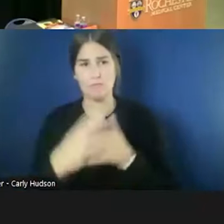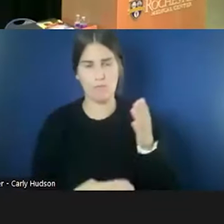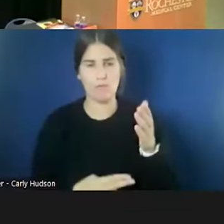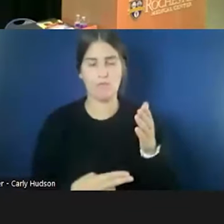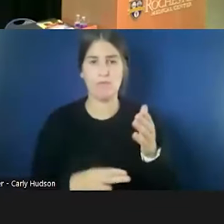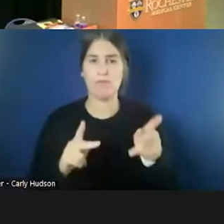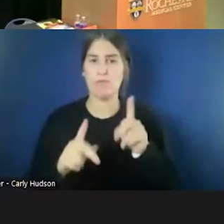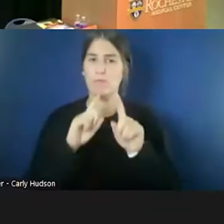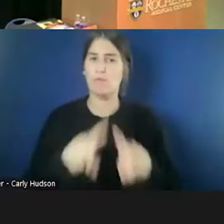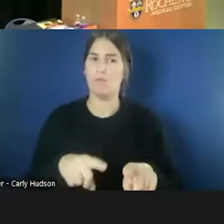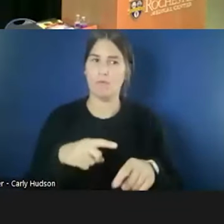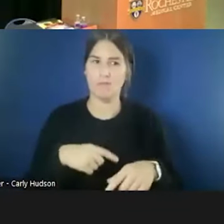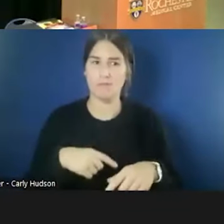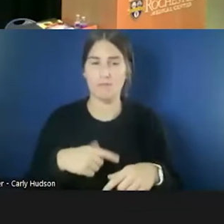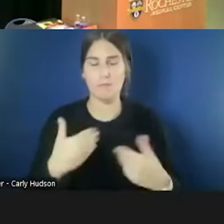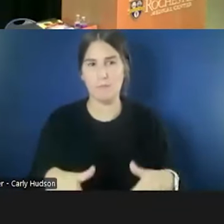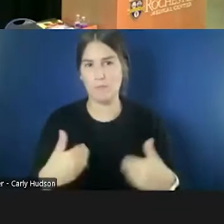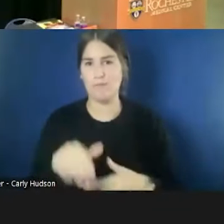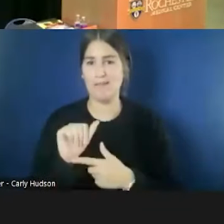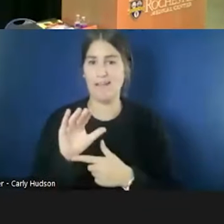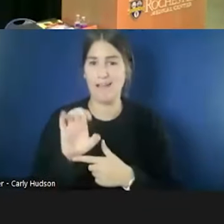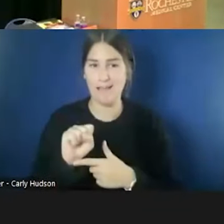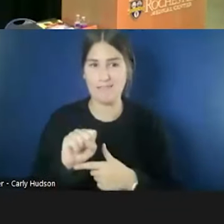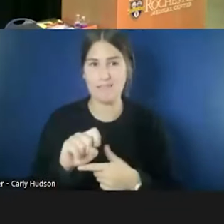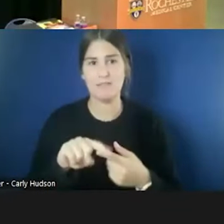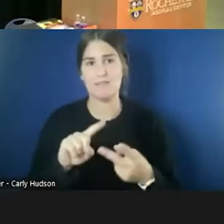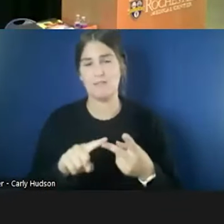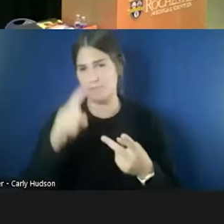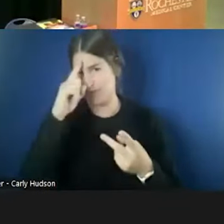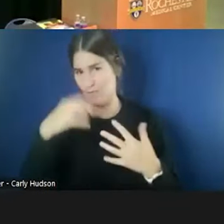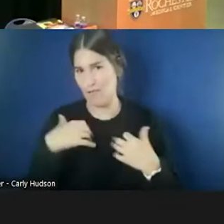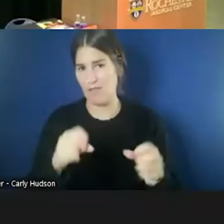childhood experiences far too often I remember the first time that I took an adverse childhood